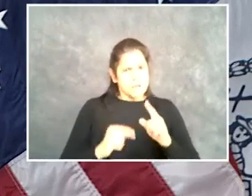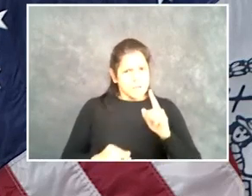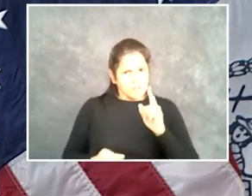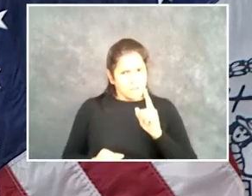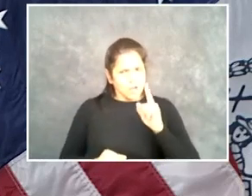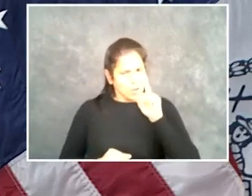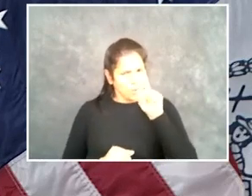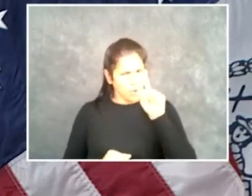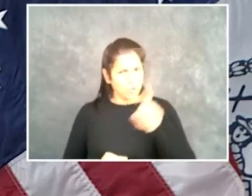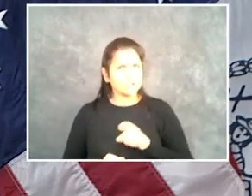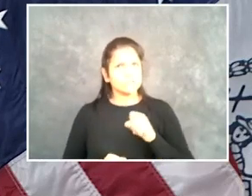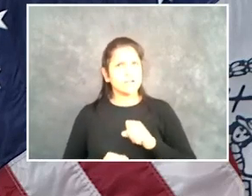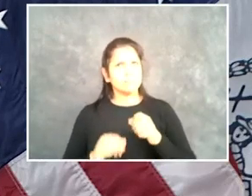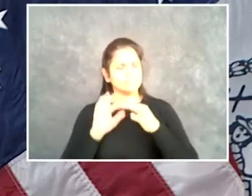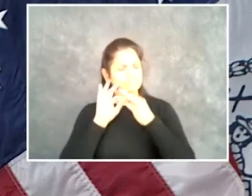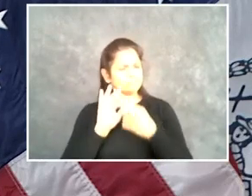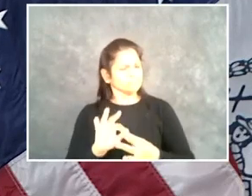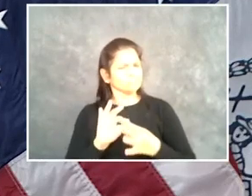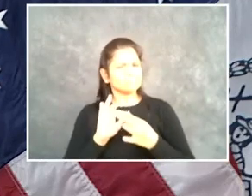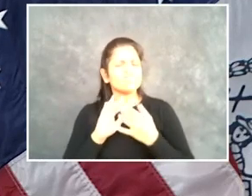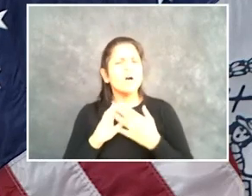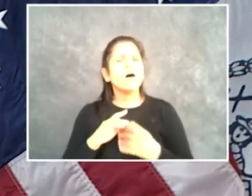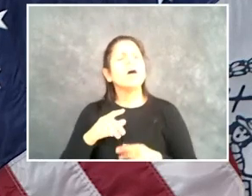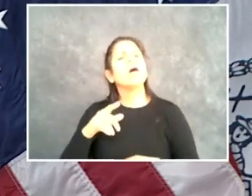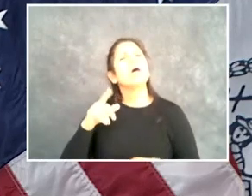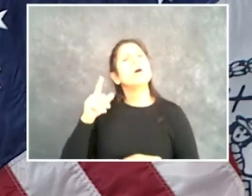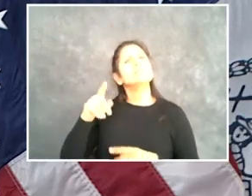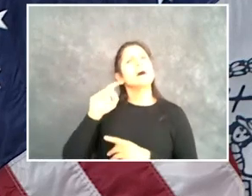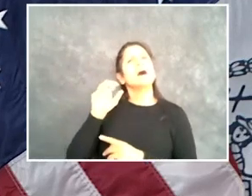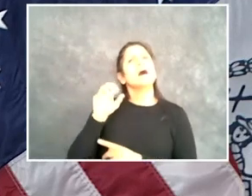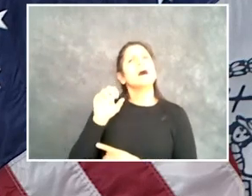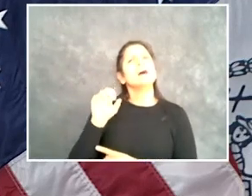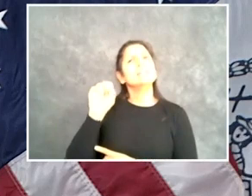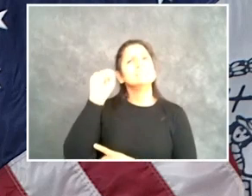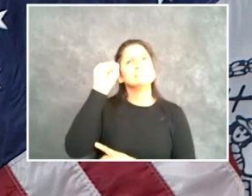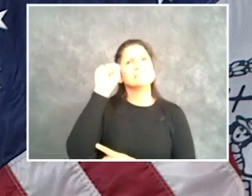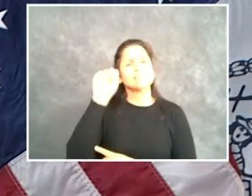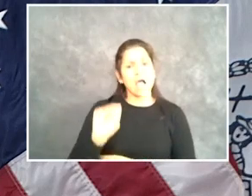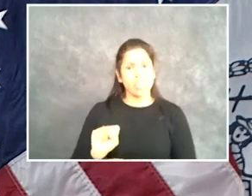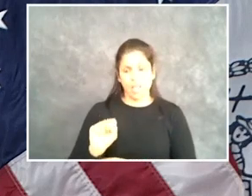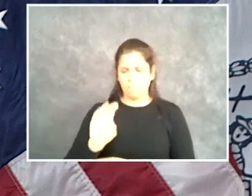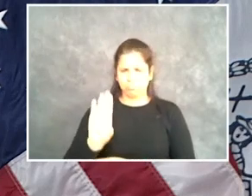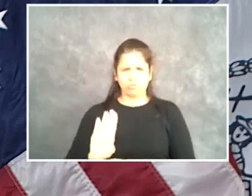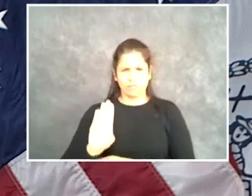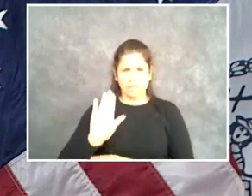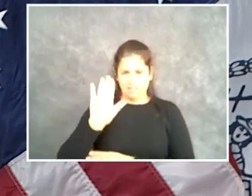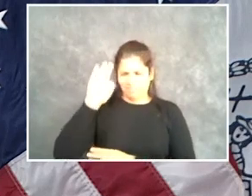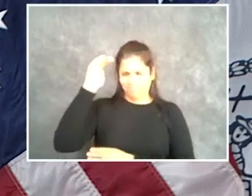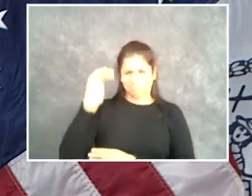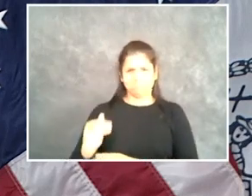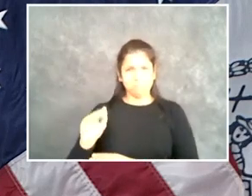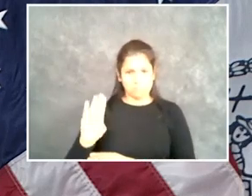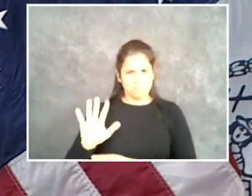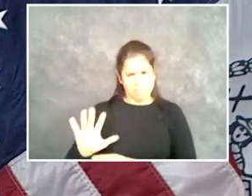QUICK QUESTION ABOUT THE MAJOR RECREATION IN SOUTHERN